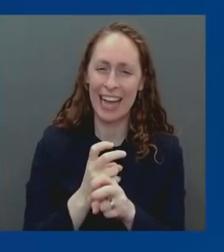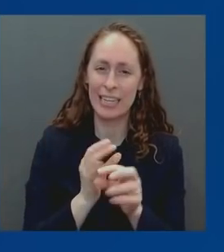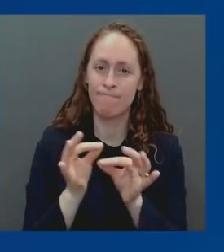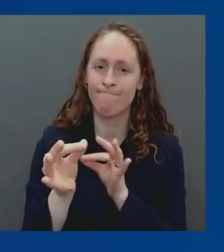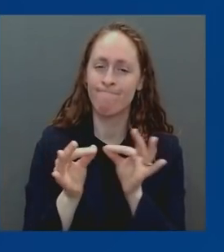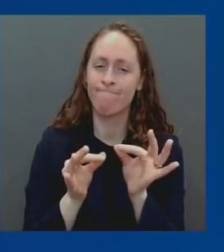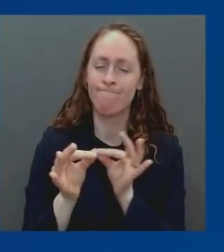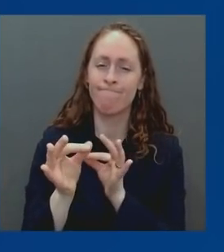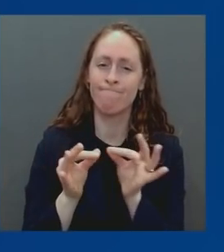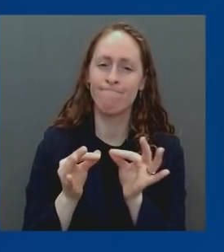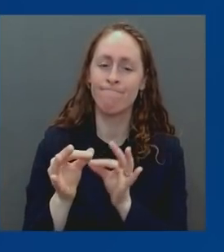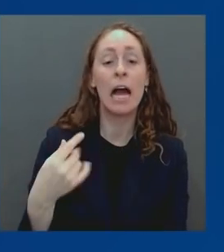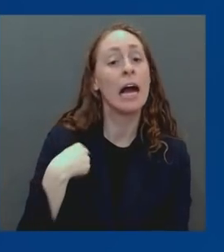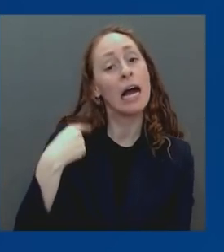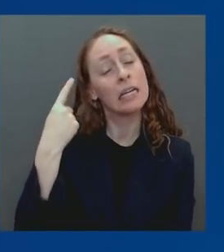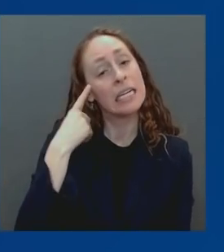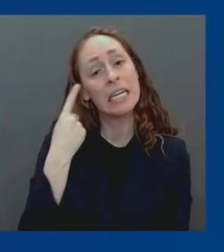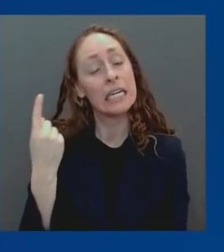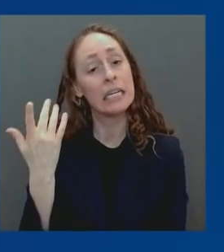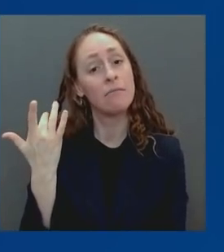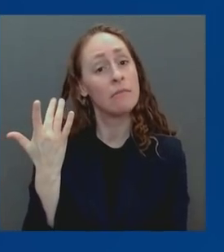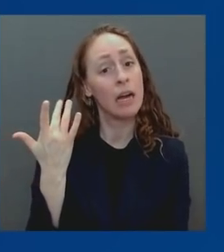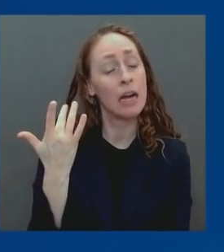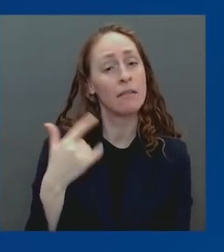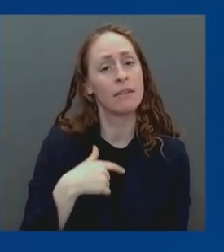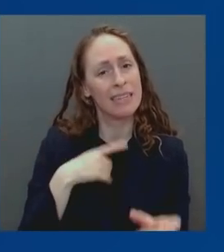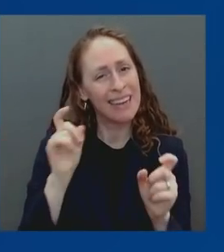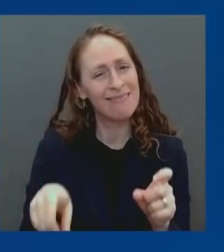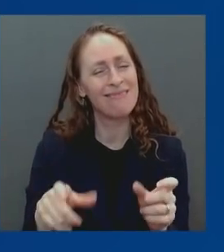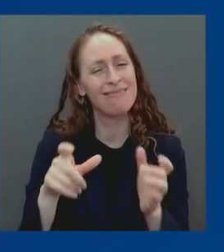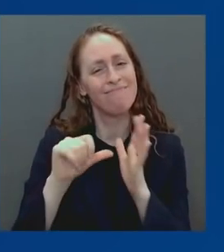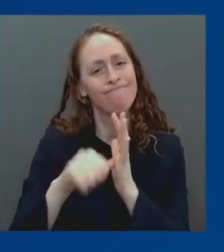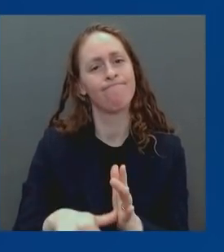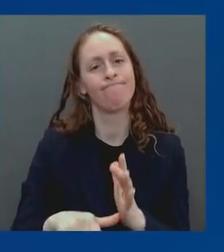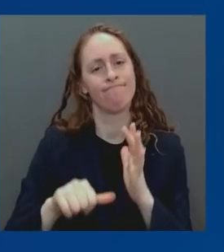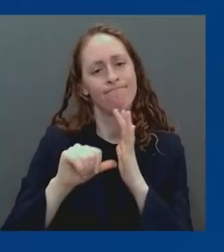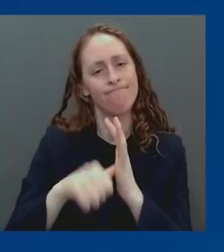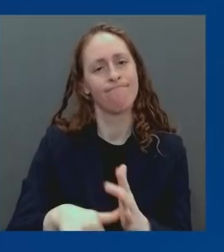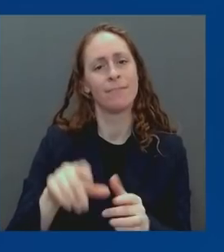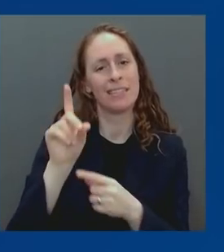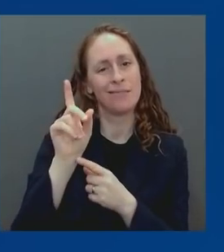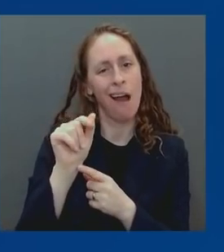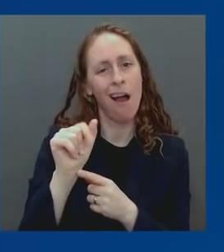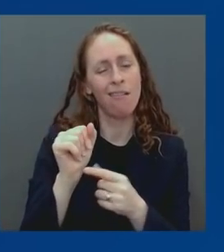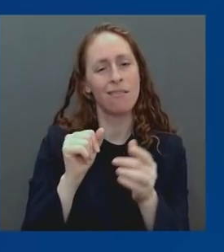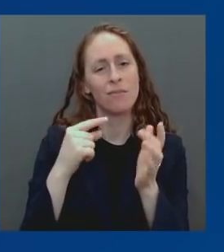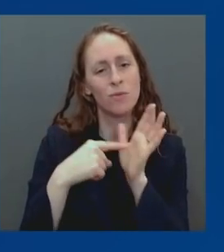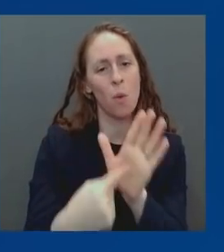Because, as Dr. Walensky showed in her slide, the data are really stunningly obvious